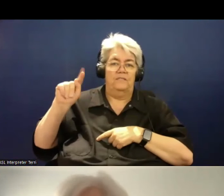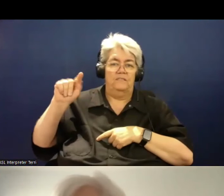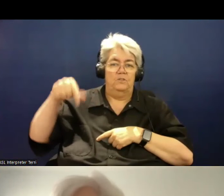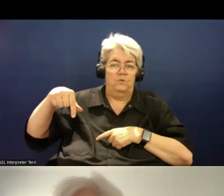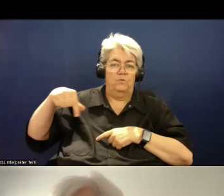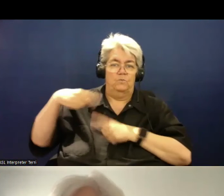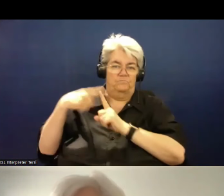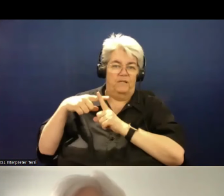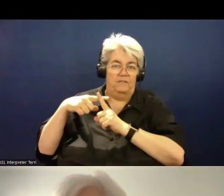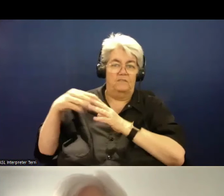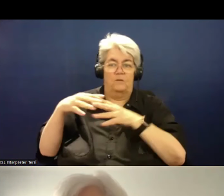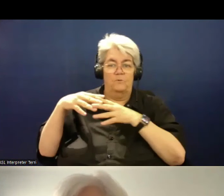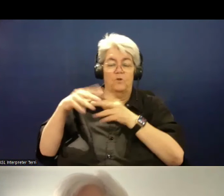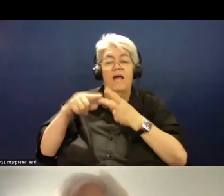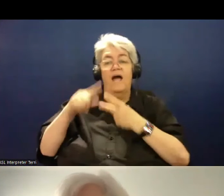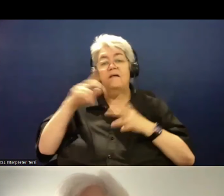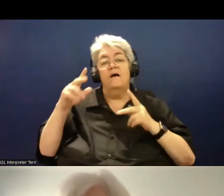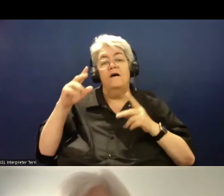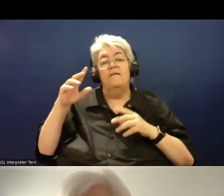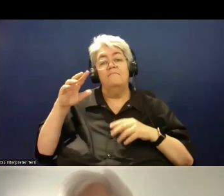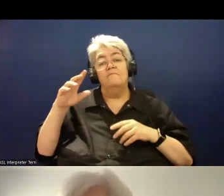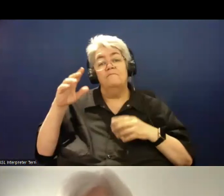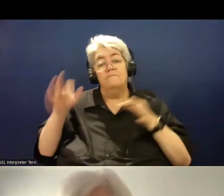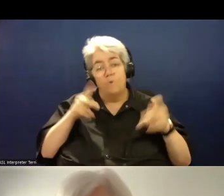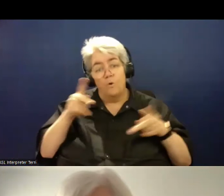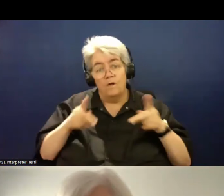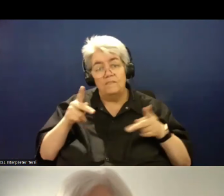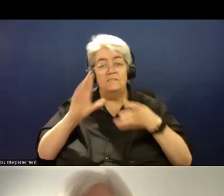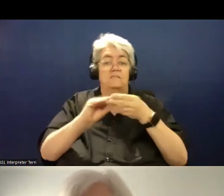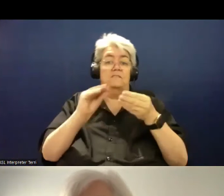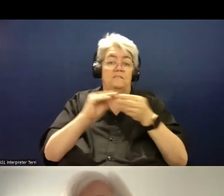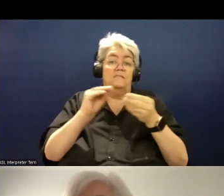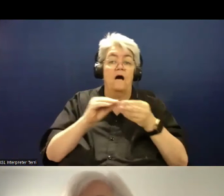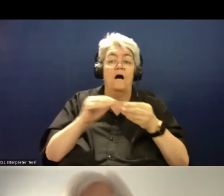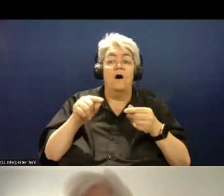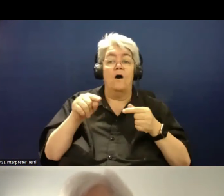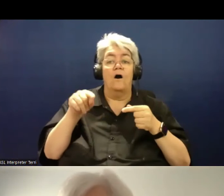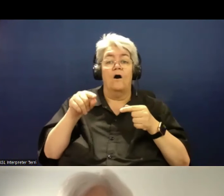THE PEOPLE WHO HAVE RECEIVED SERVICES ON WHAT WOULD MAKE